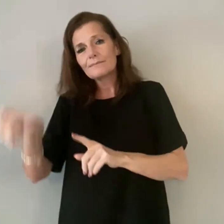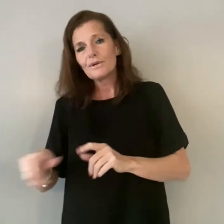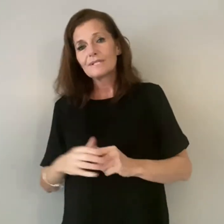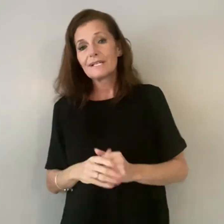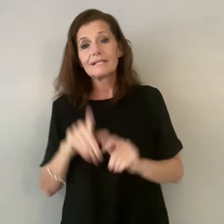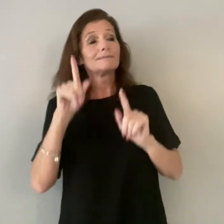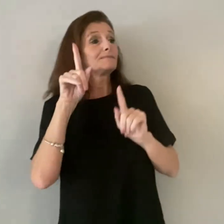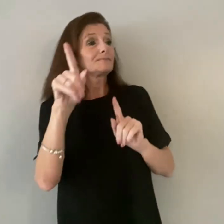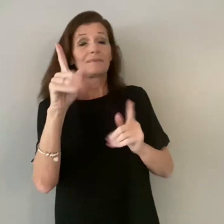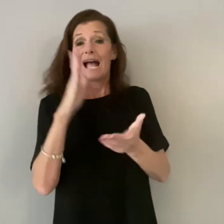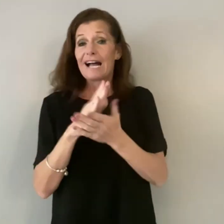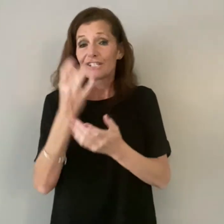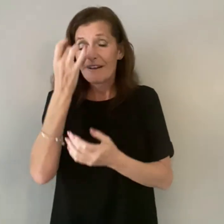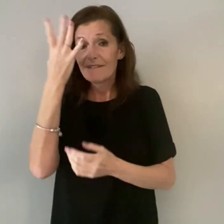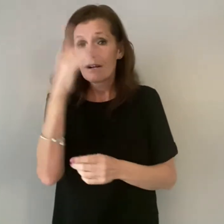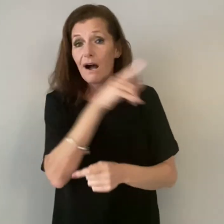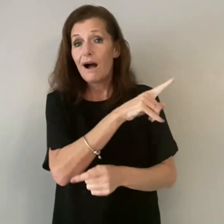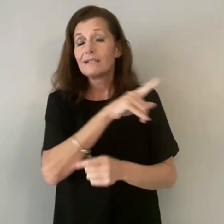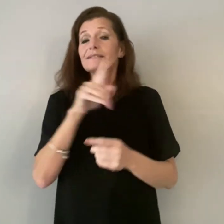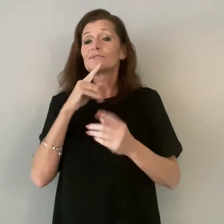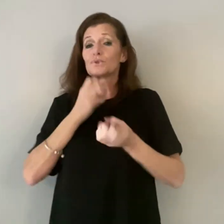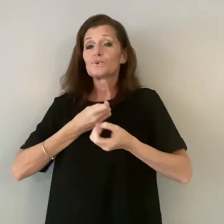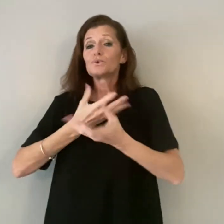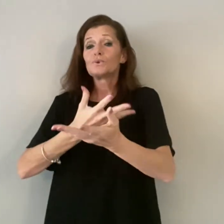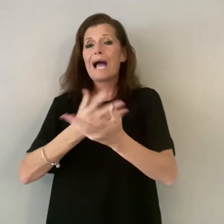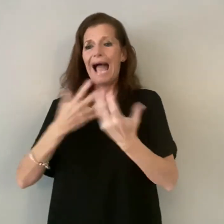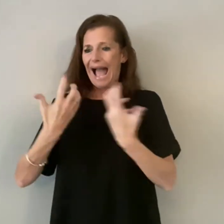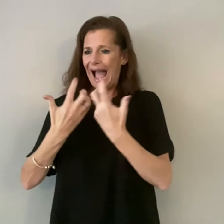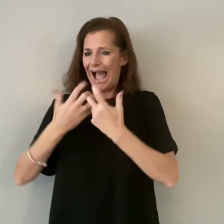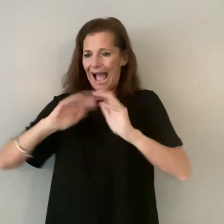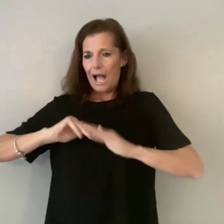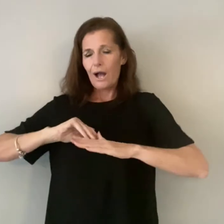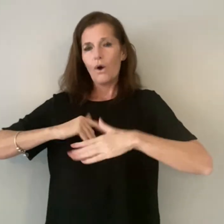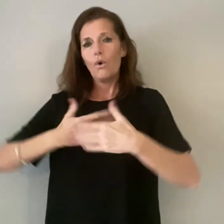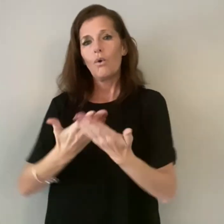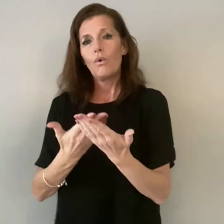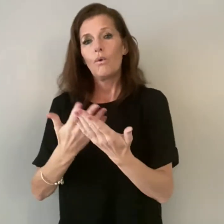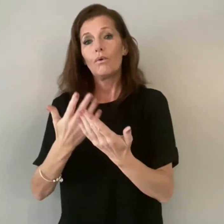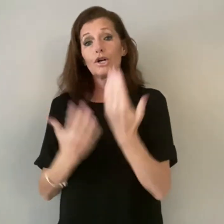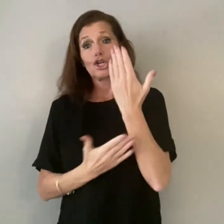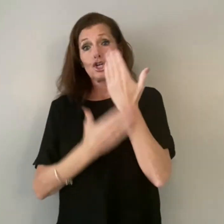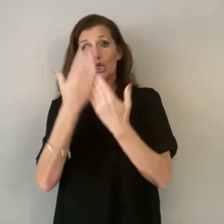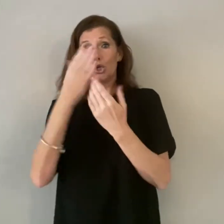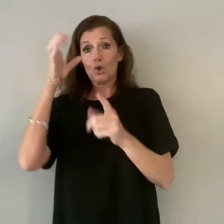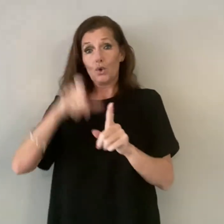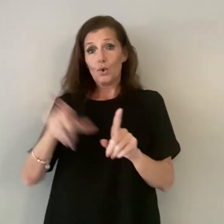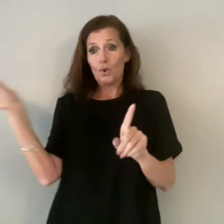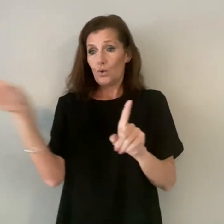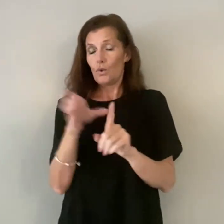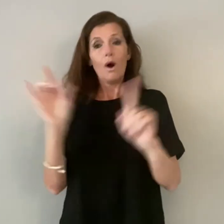Message that I forgot to say in all of this actually. And that's about induction and how you when you have a new board member actually